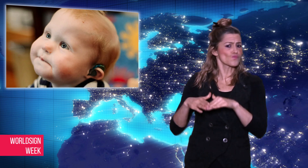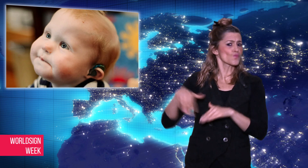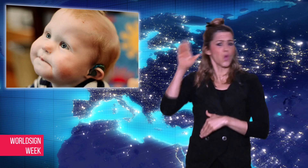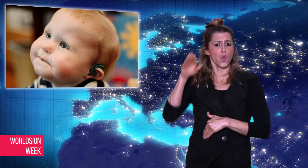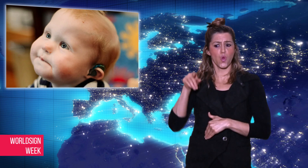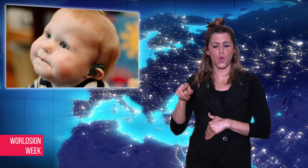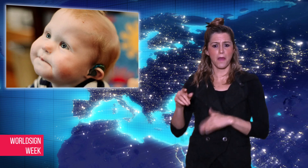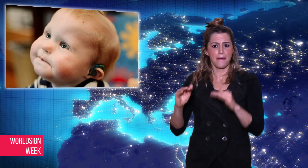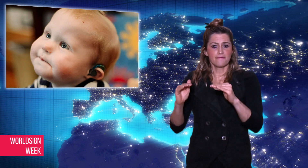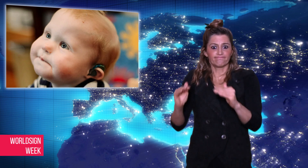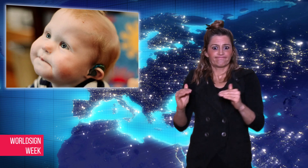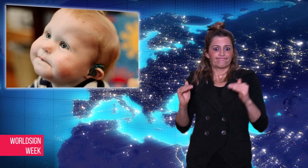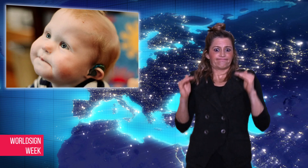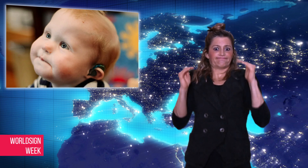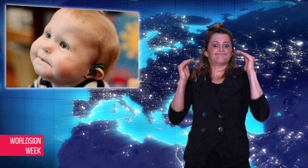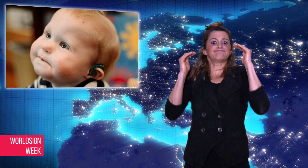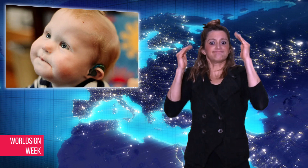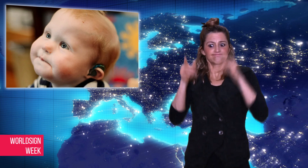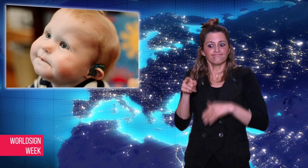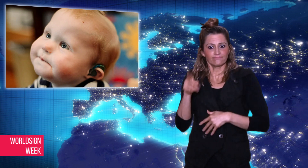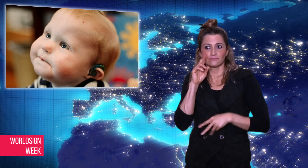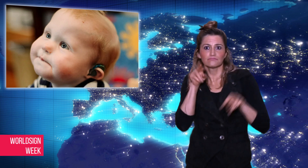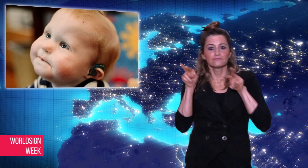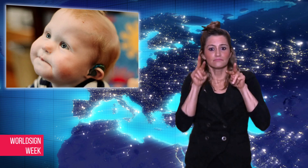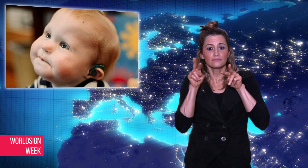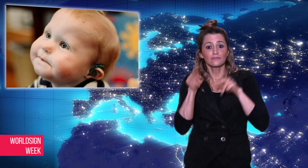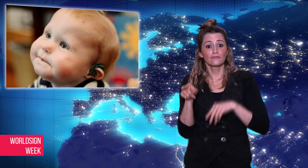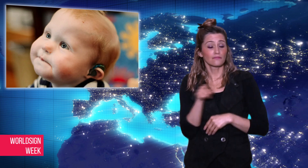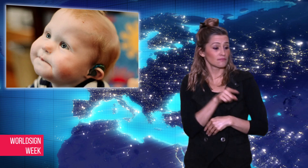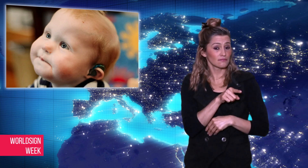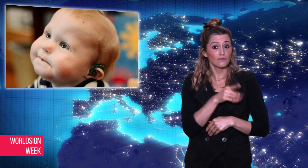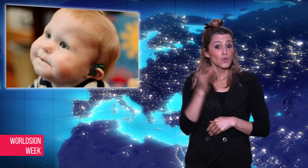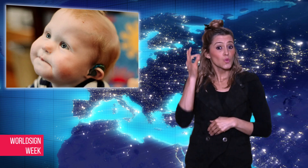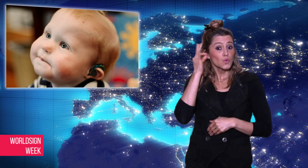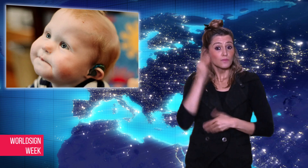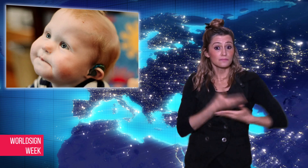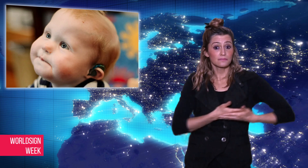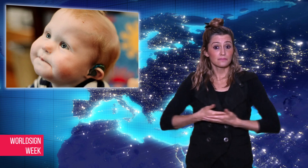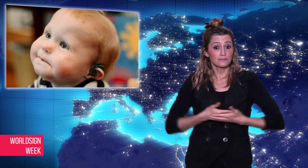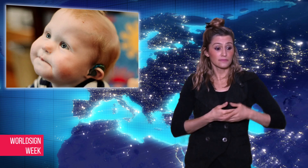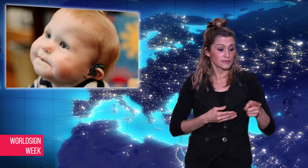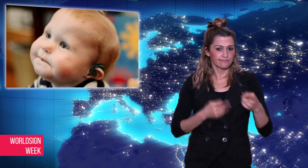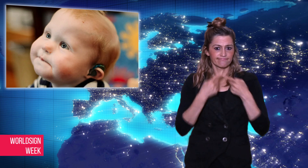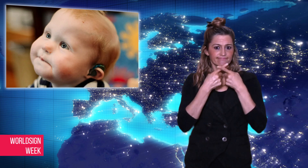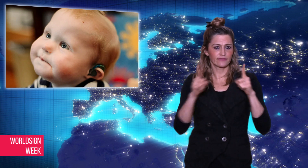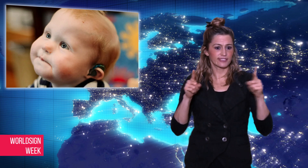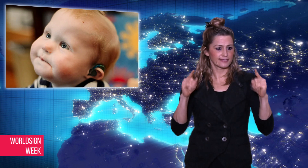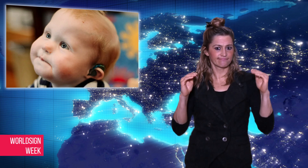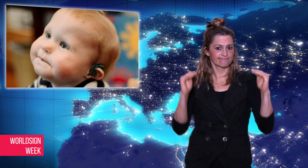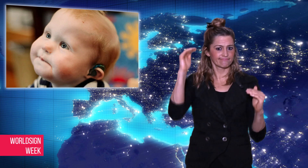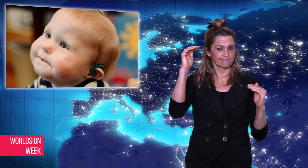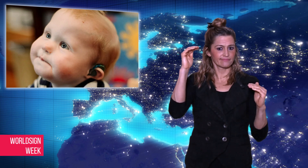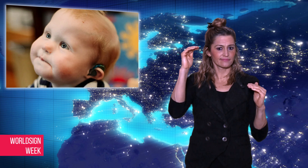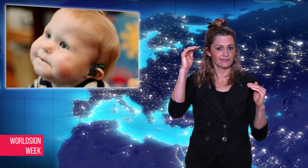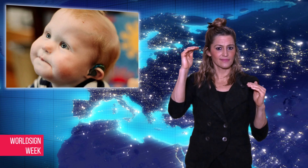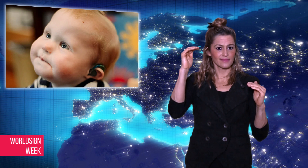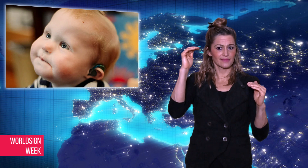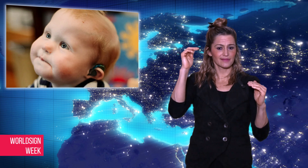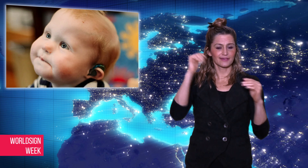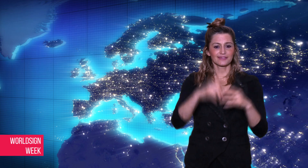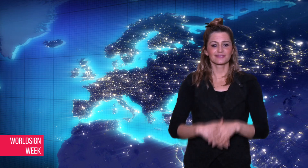a more advanced level than hearing infants.